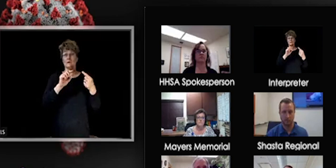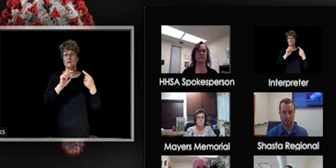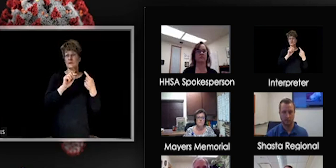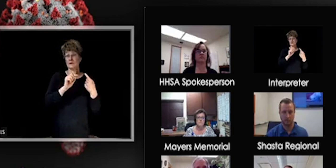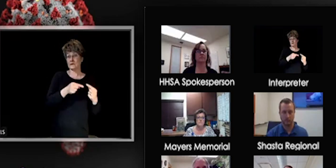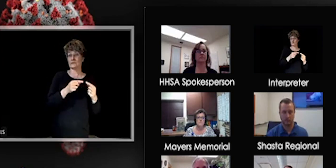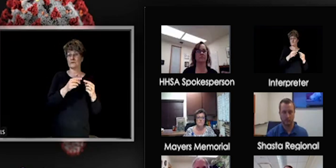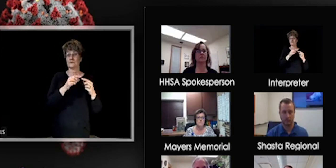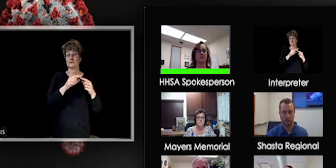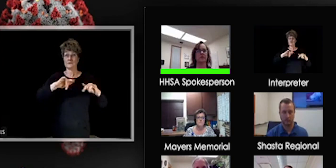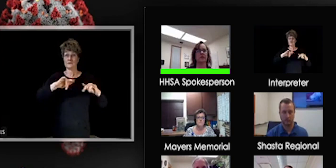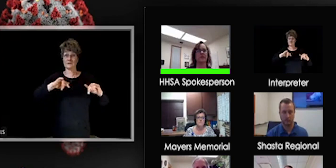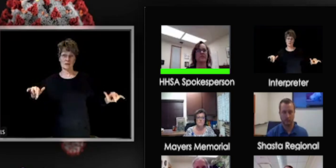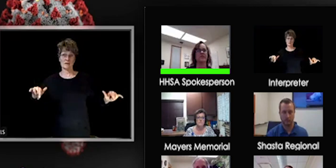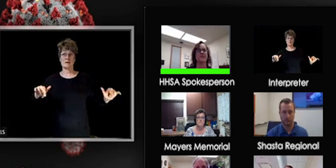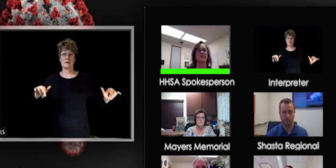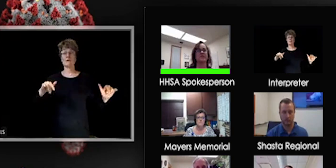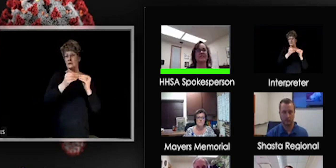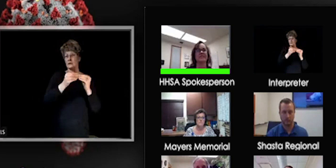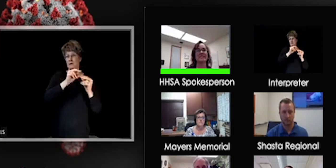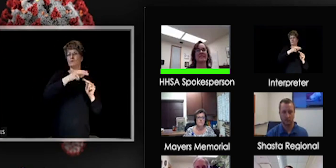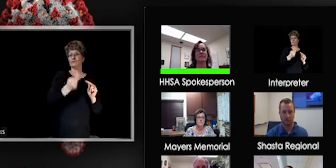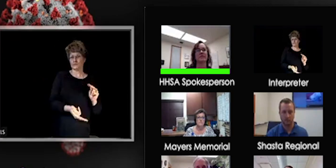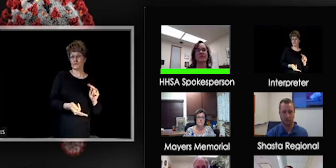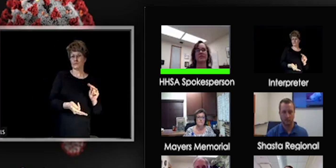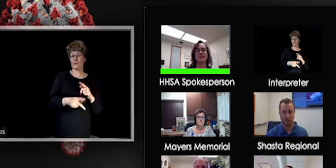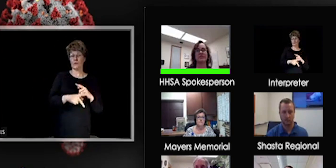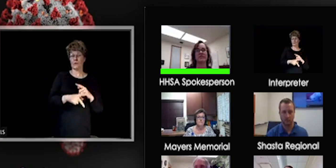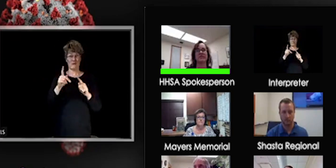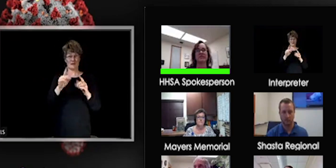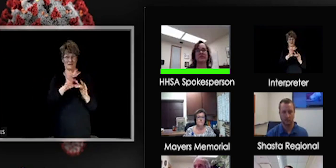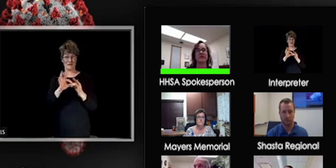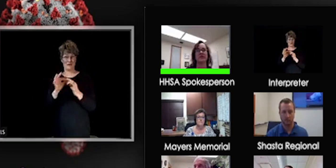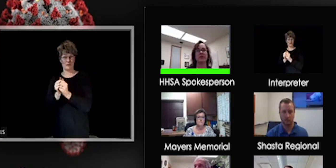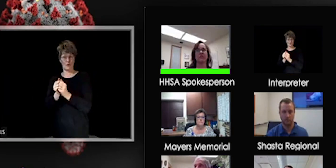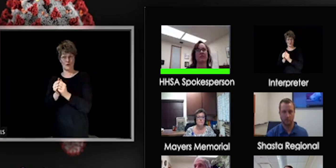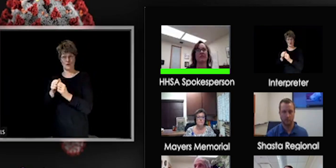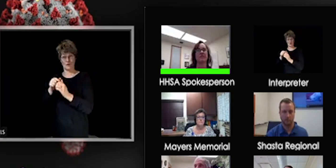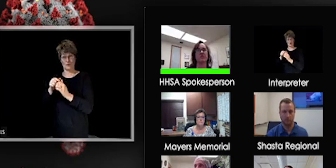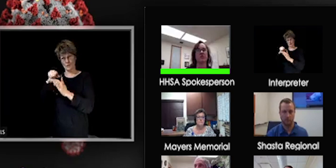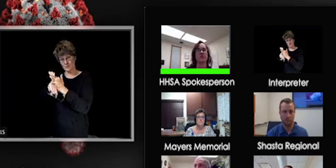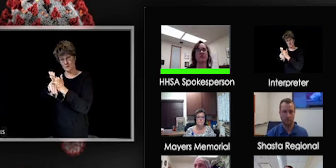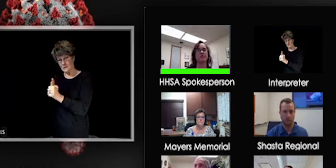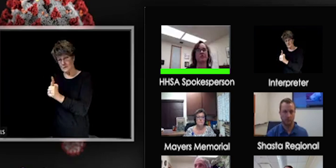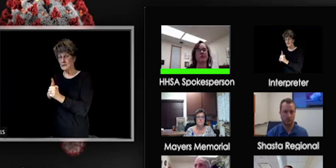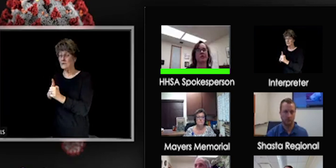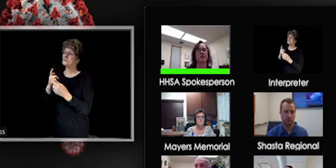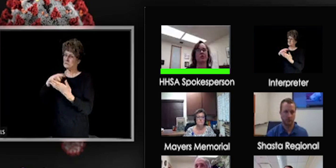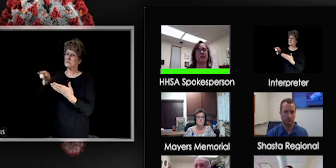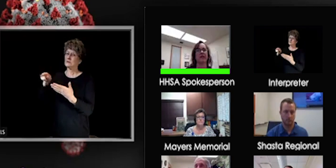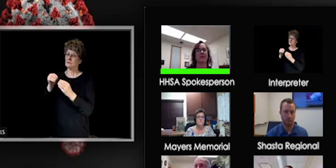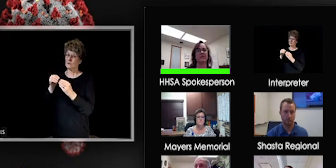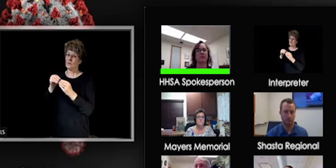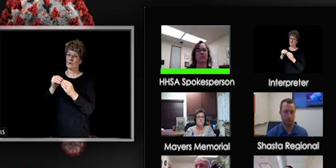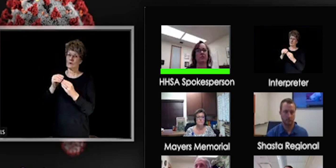If someone is interested in seeking mental health services, a great place to go is 211norcal.org